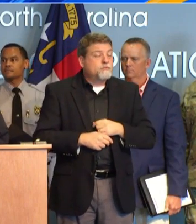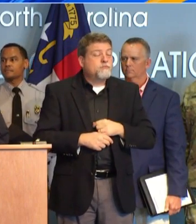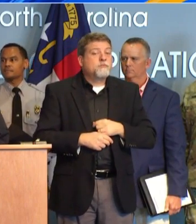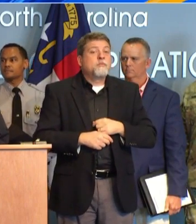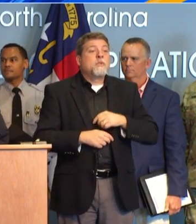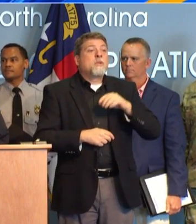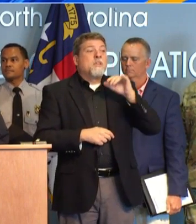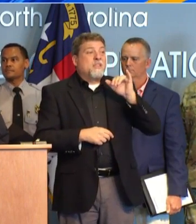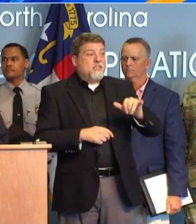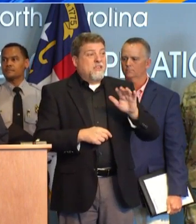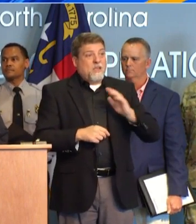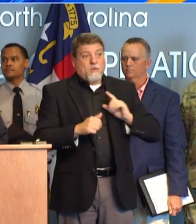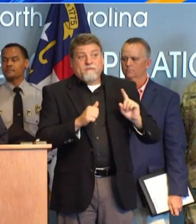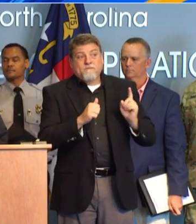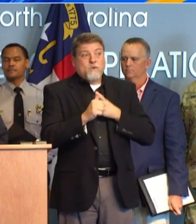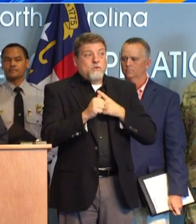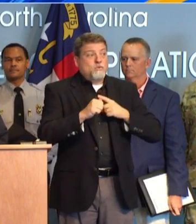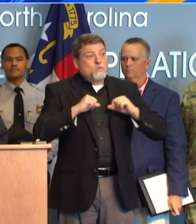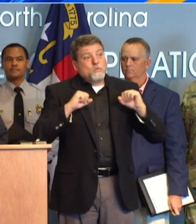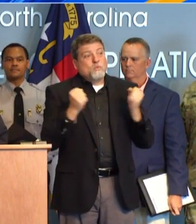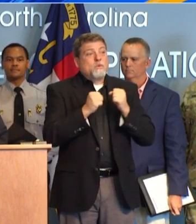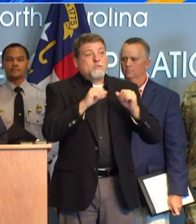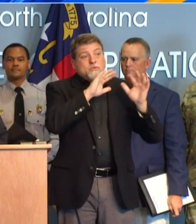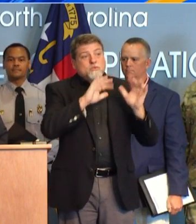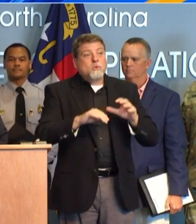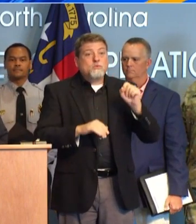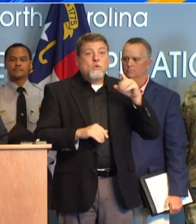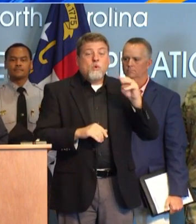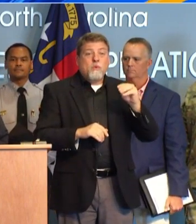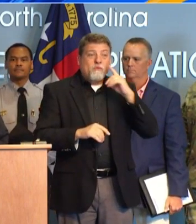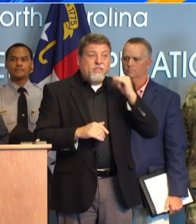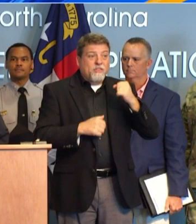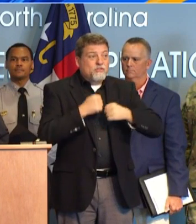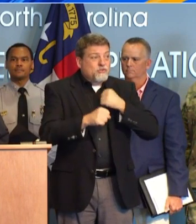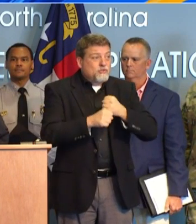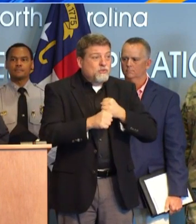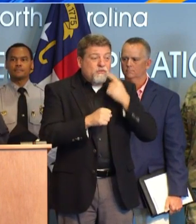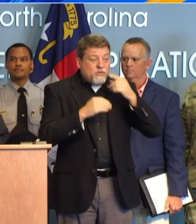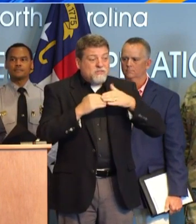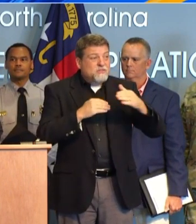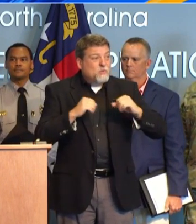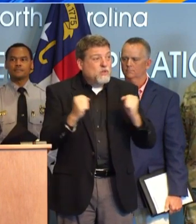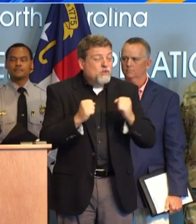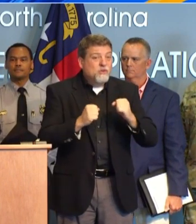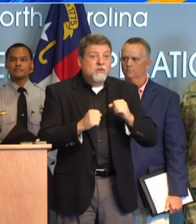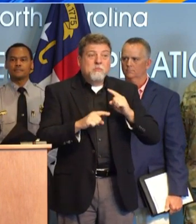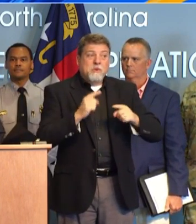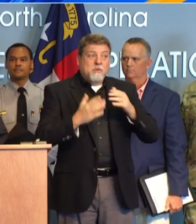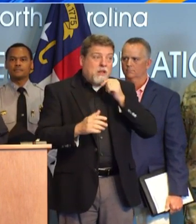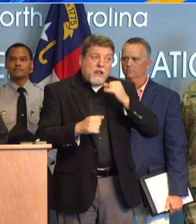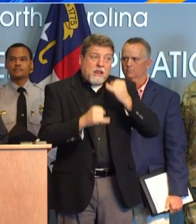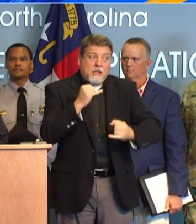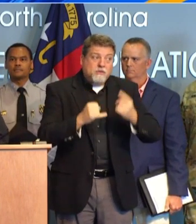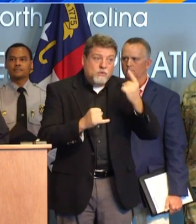MOBILE APP. THIS IS THE FIRST WINTER STORM OF THE SEASON. IT CAME EARLY.